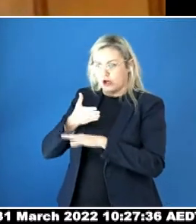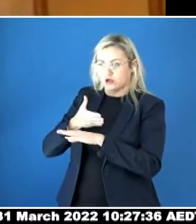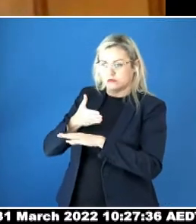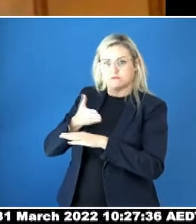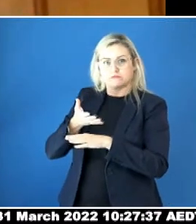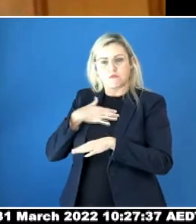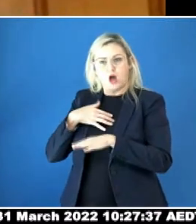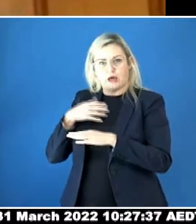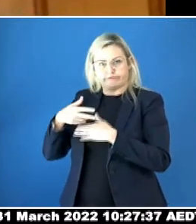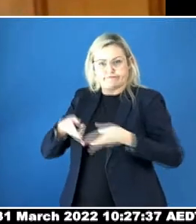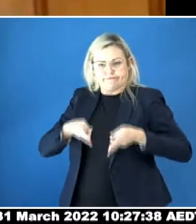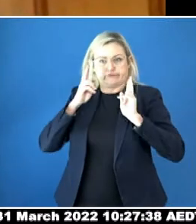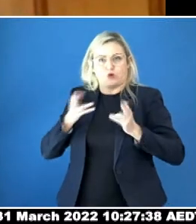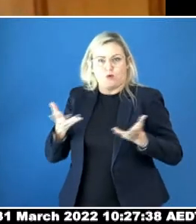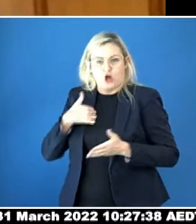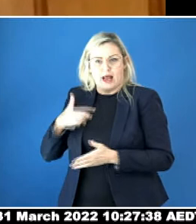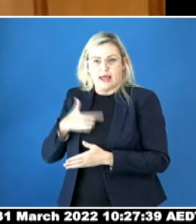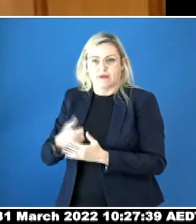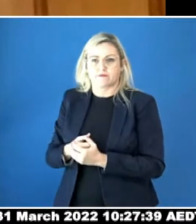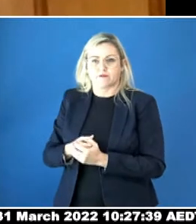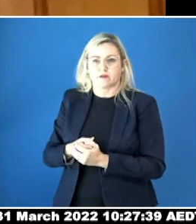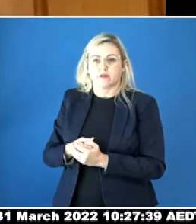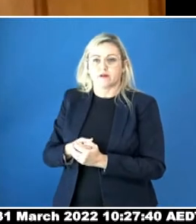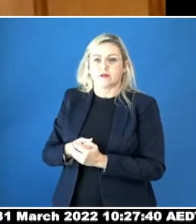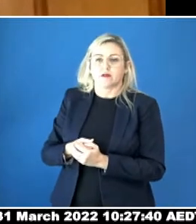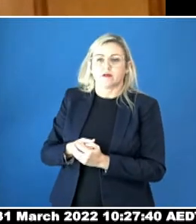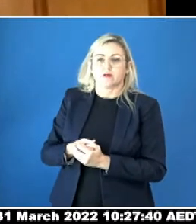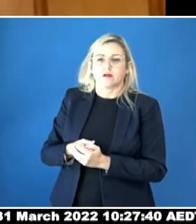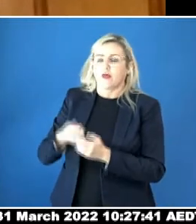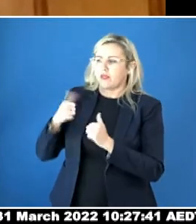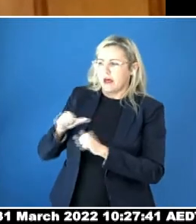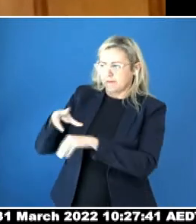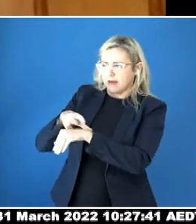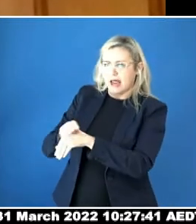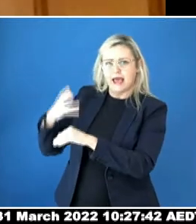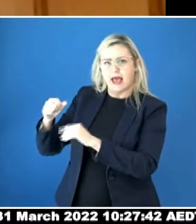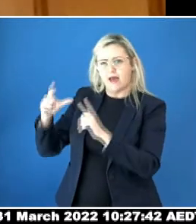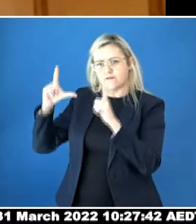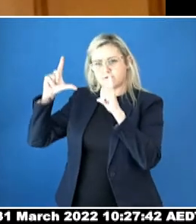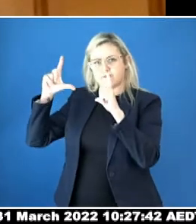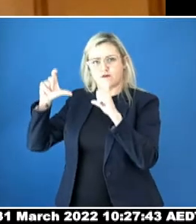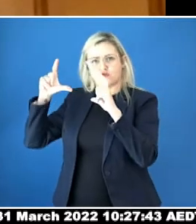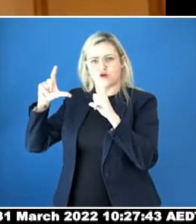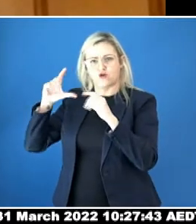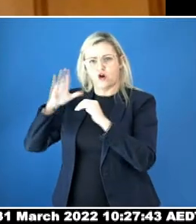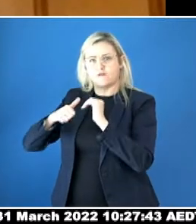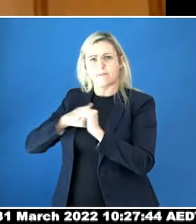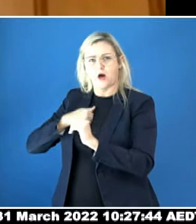right, and then they gave me a picture of my boyfriend, right, and they said, "that's